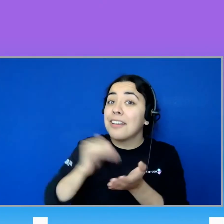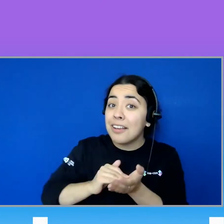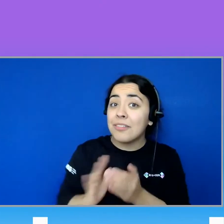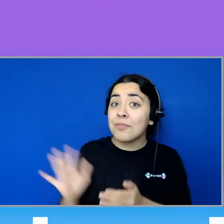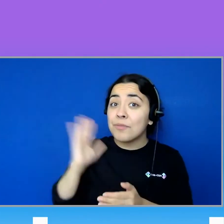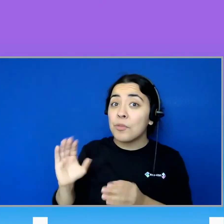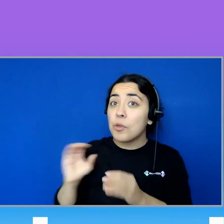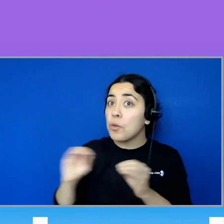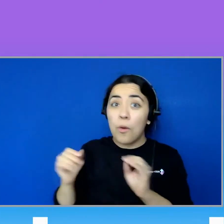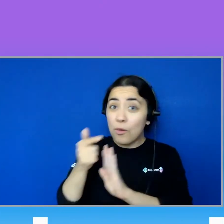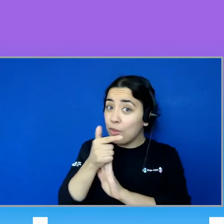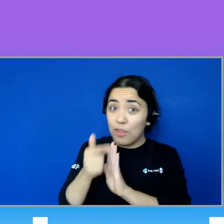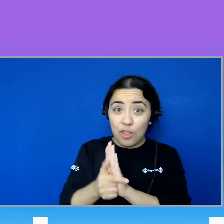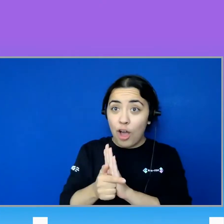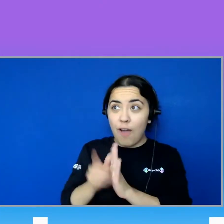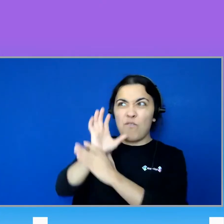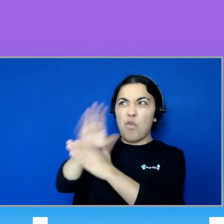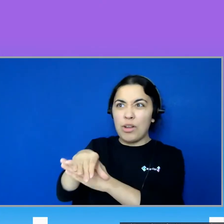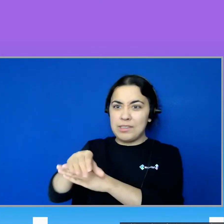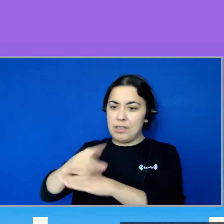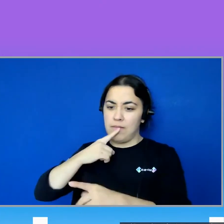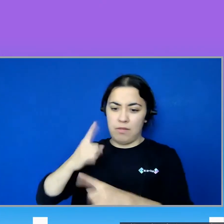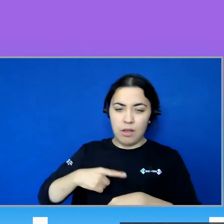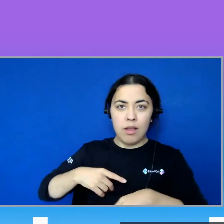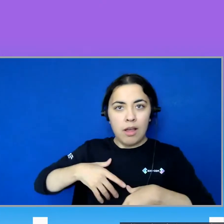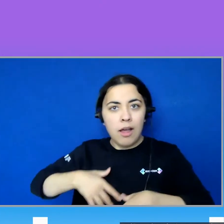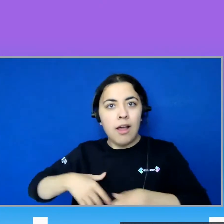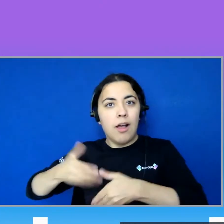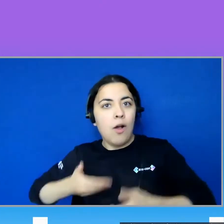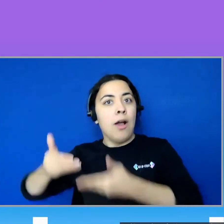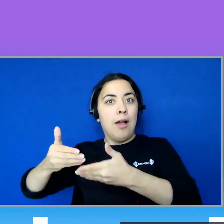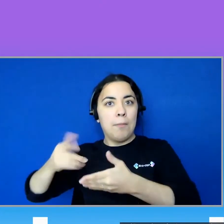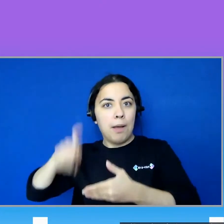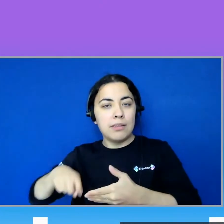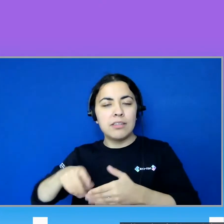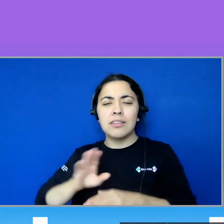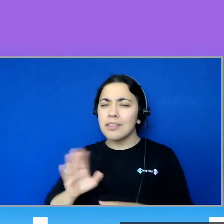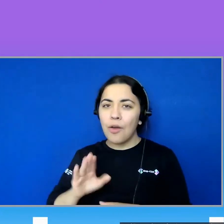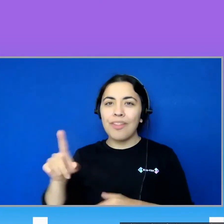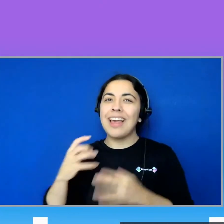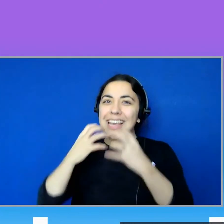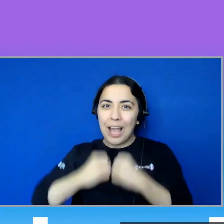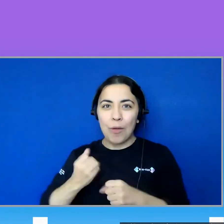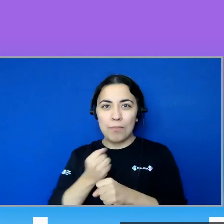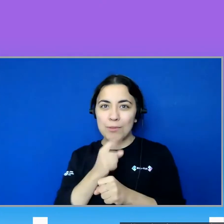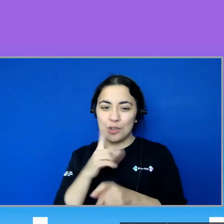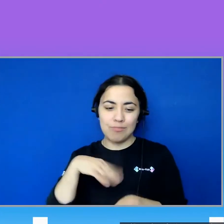there was no law making them do anything for me. But they cared